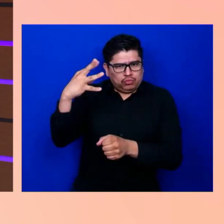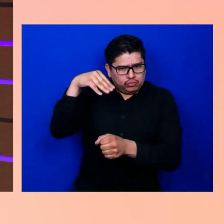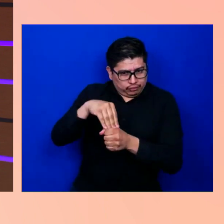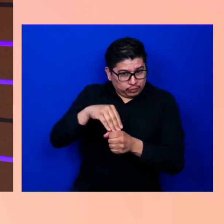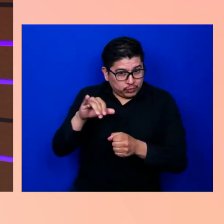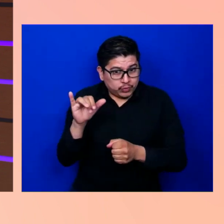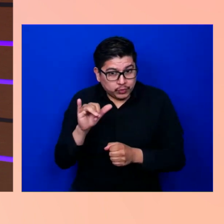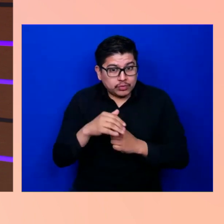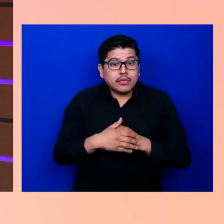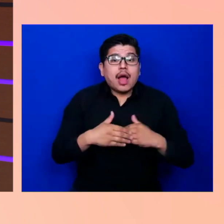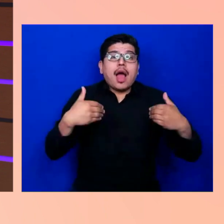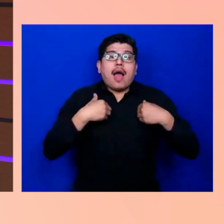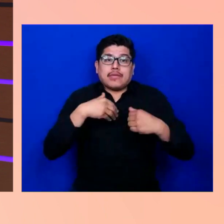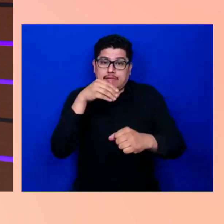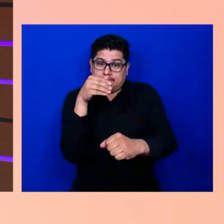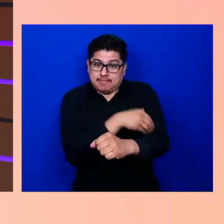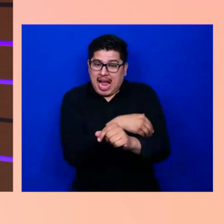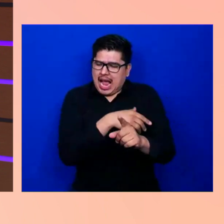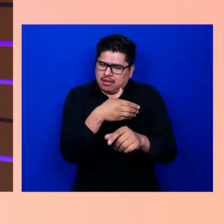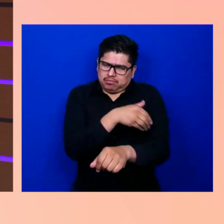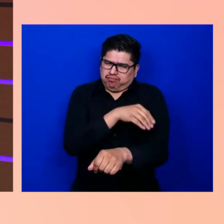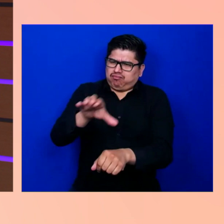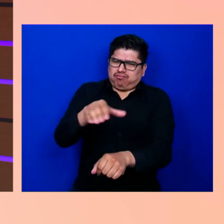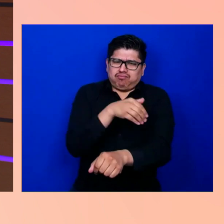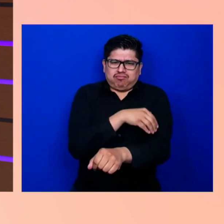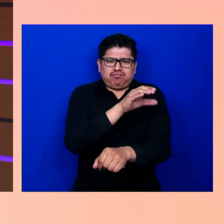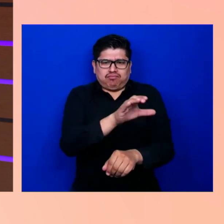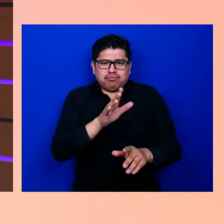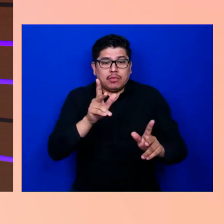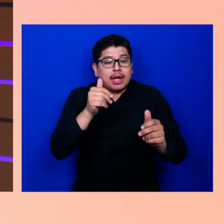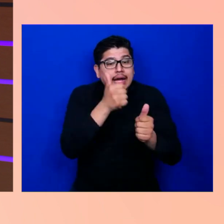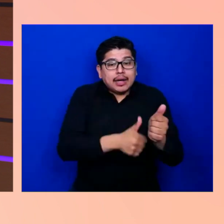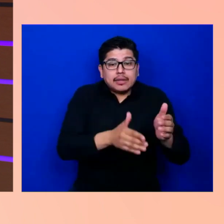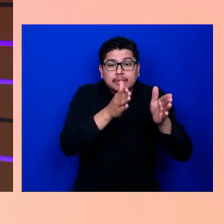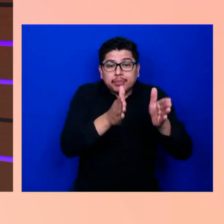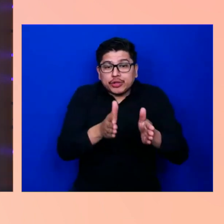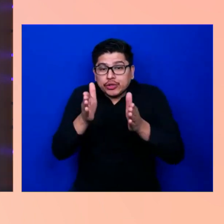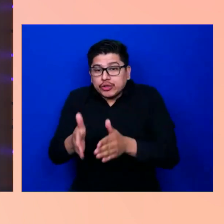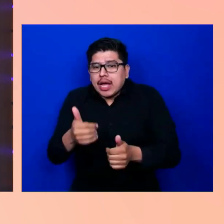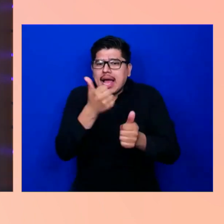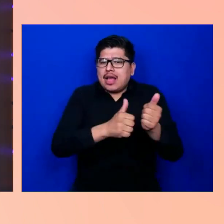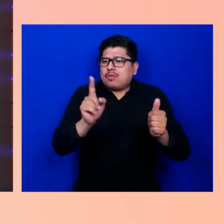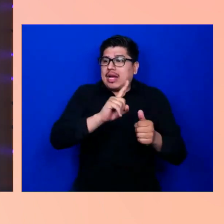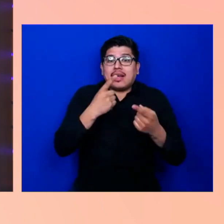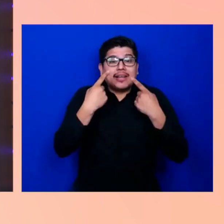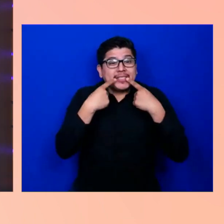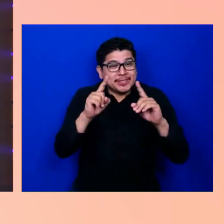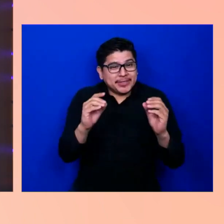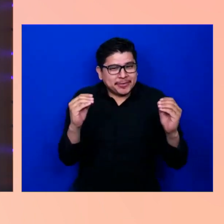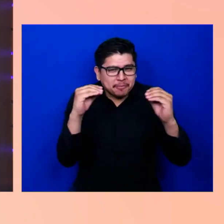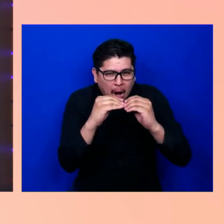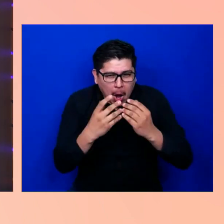empower every person everywhere to achieve more. Thank you so much for joining today.